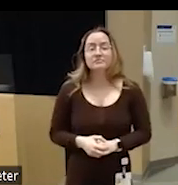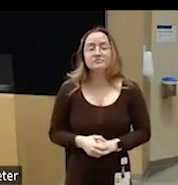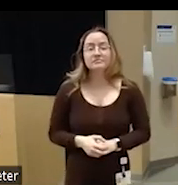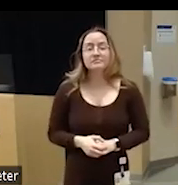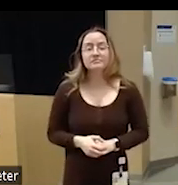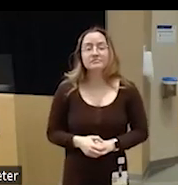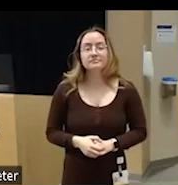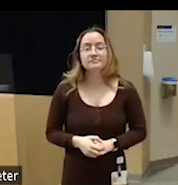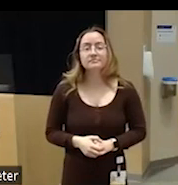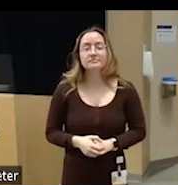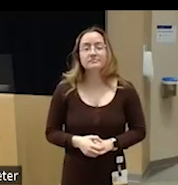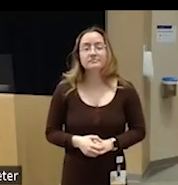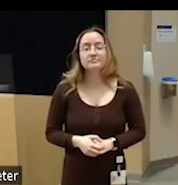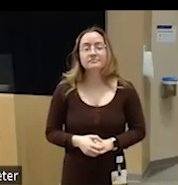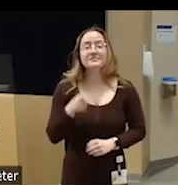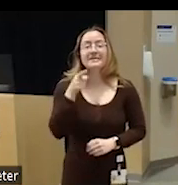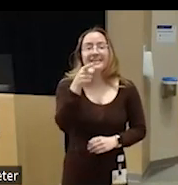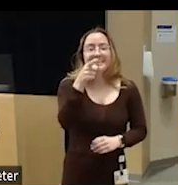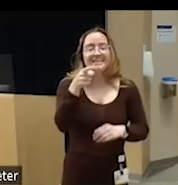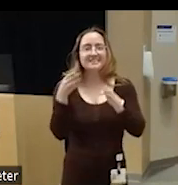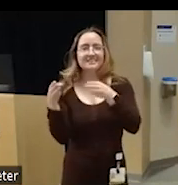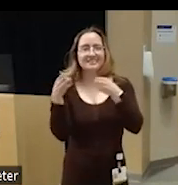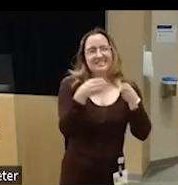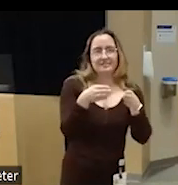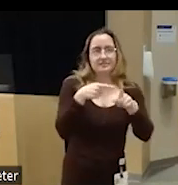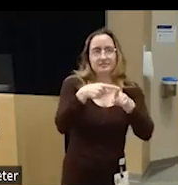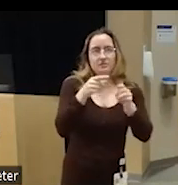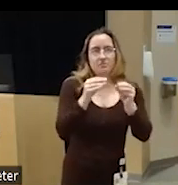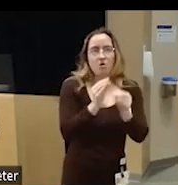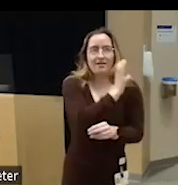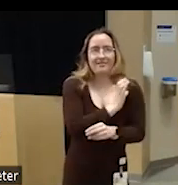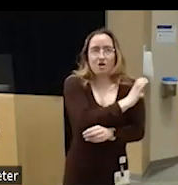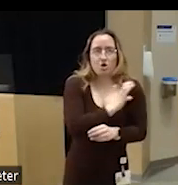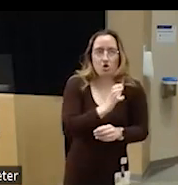I kept this a little bit more clinical obviously during the discussion section. I'll be